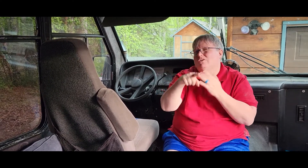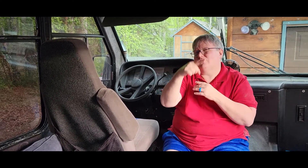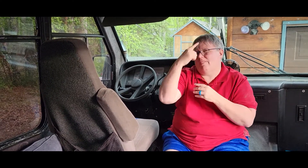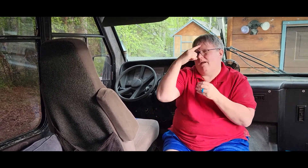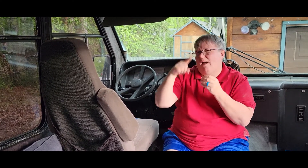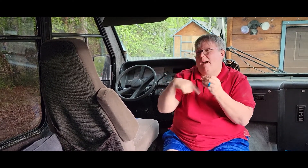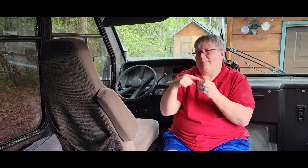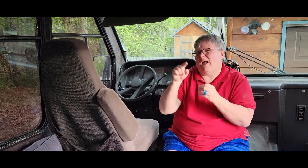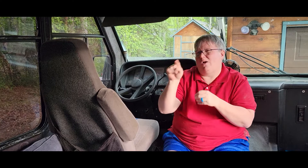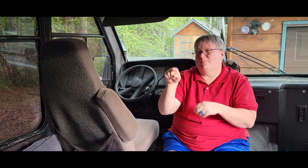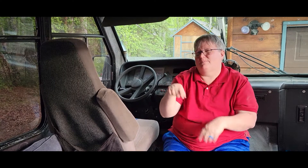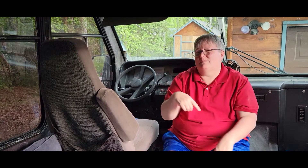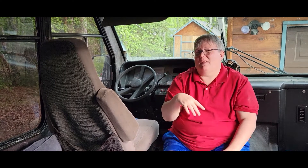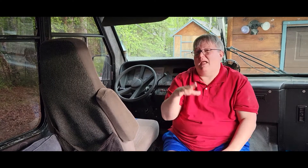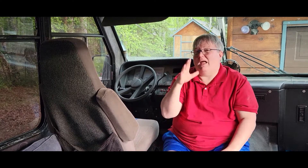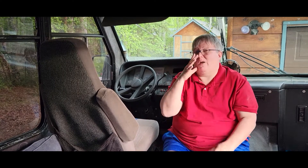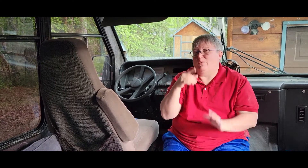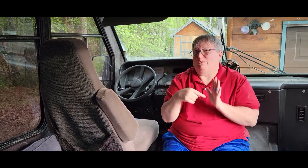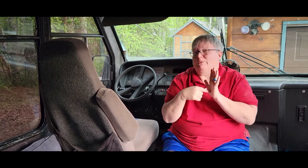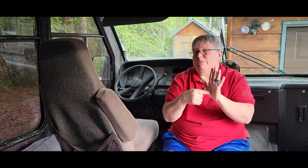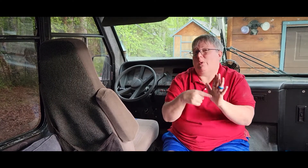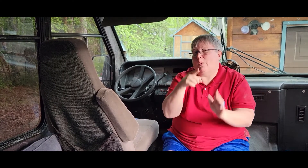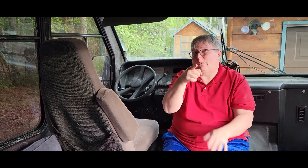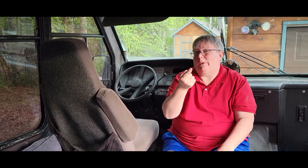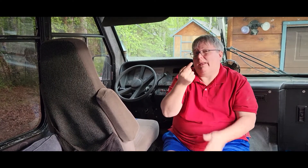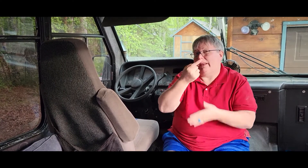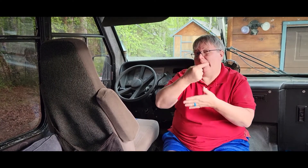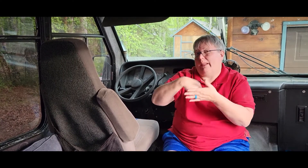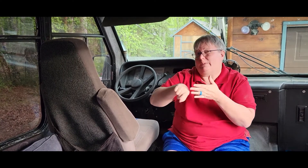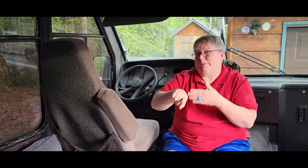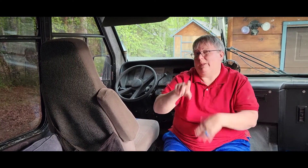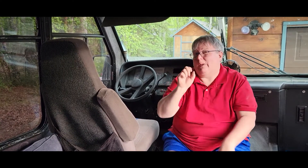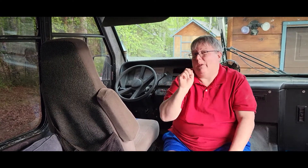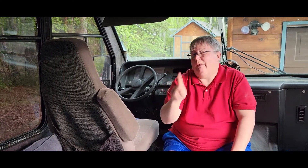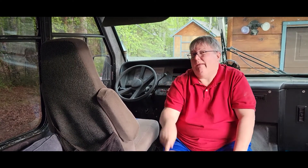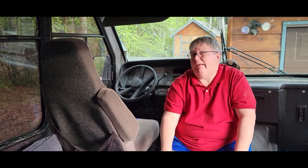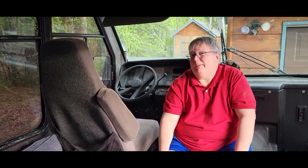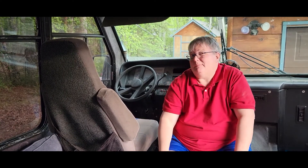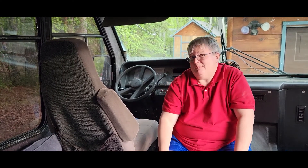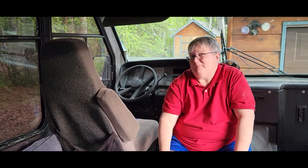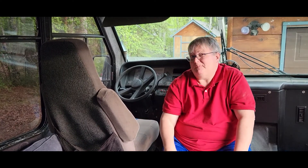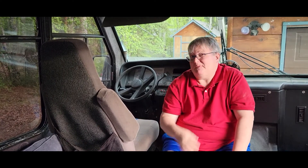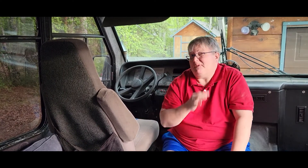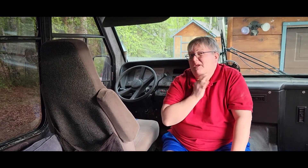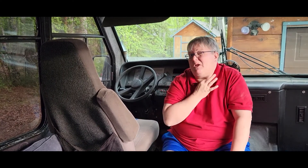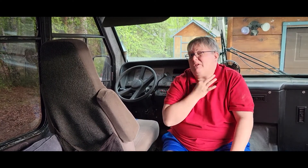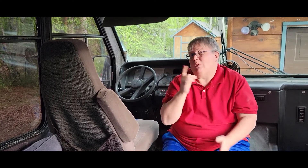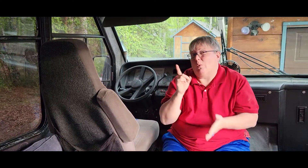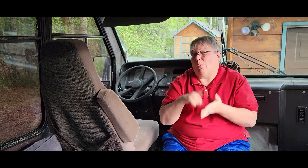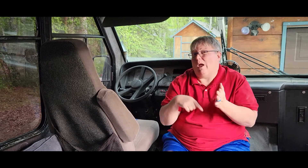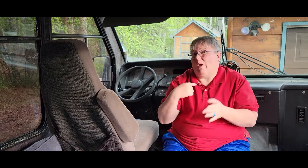what she thought about it and I will show you a little bit next week. I'm sure you're curious